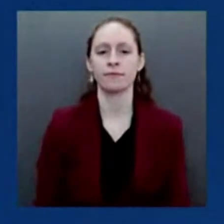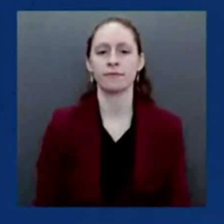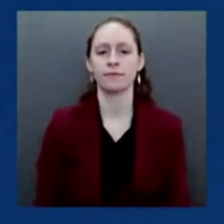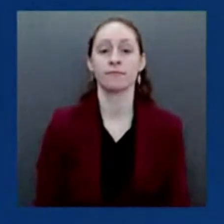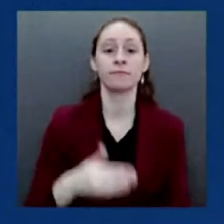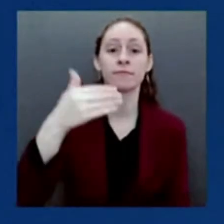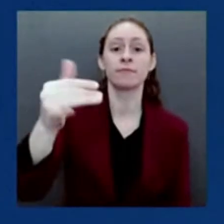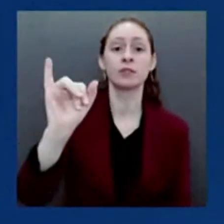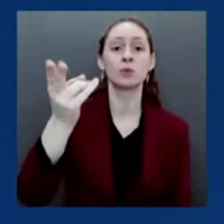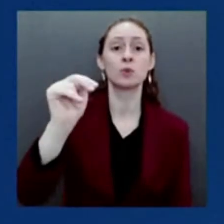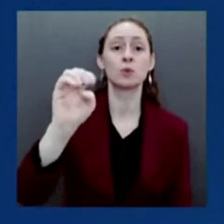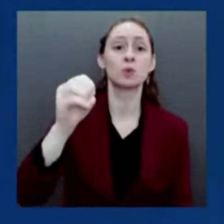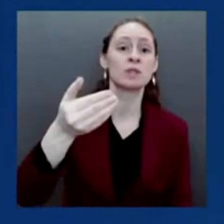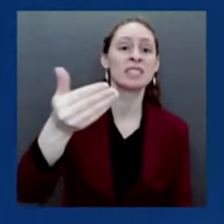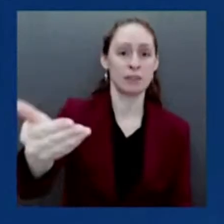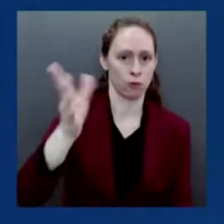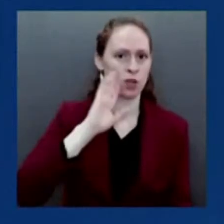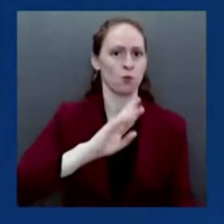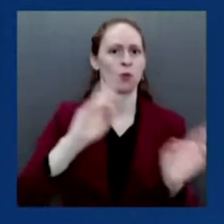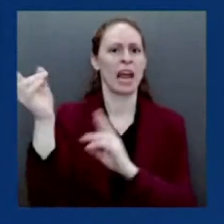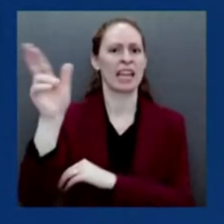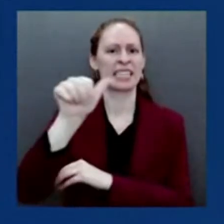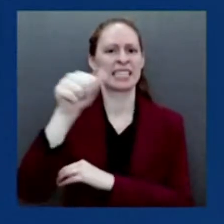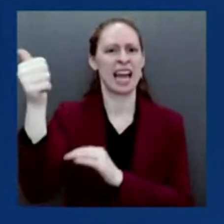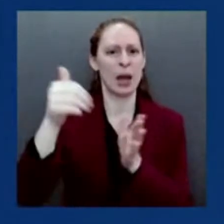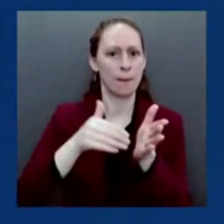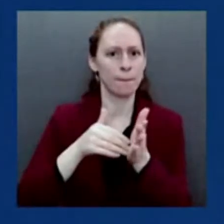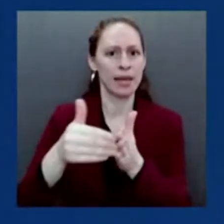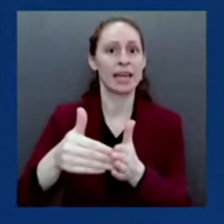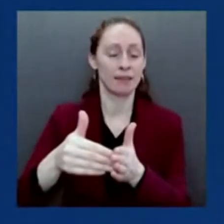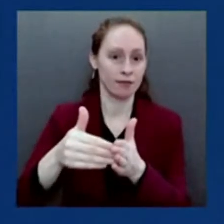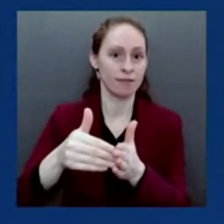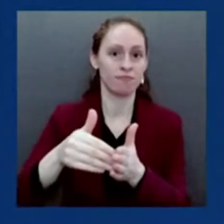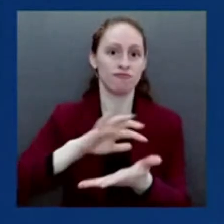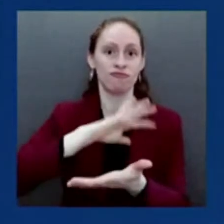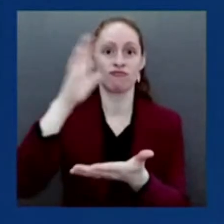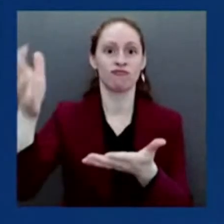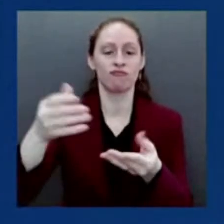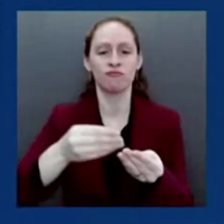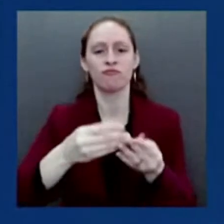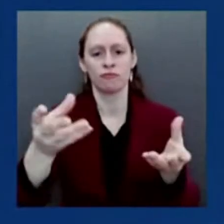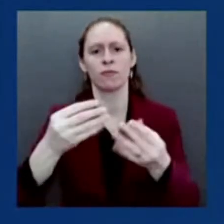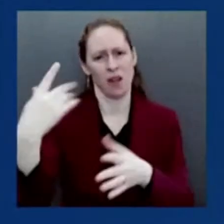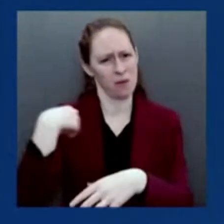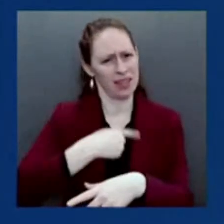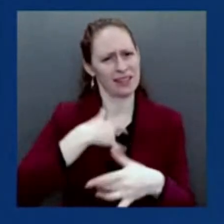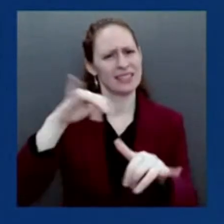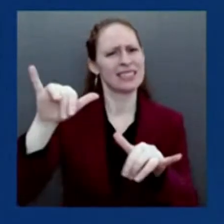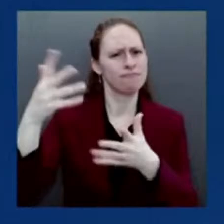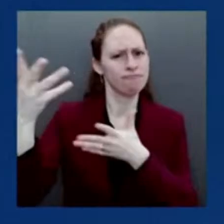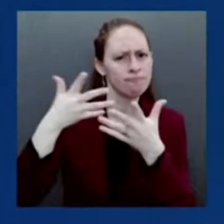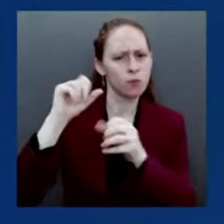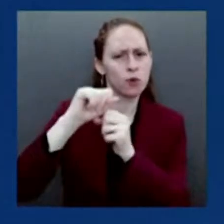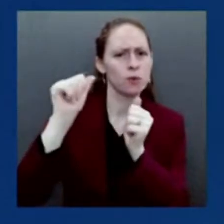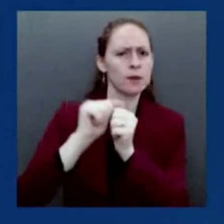THE FIRST 10 MILLION BY THE END